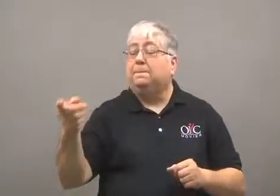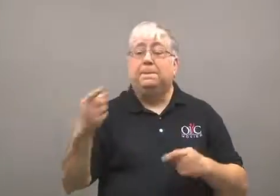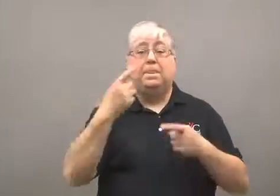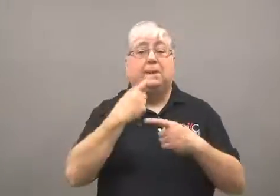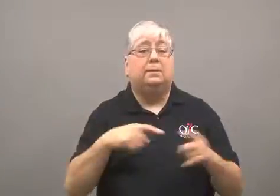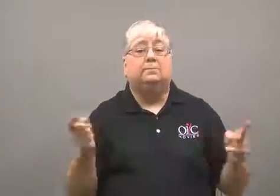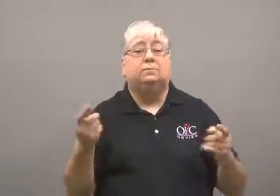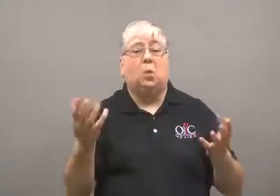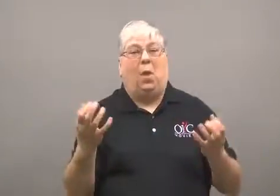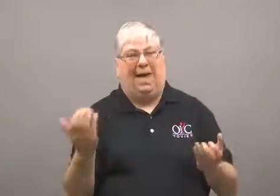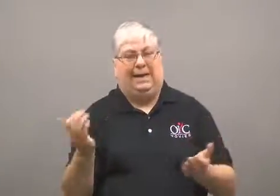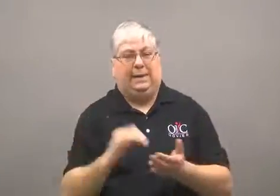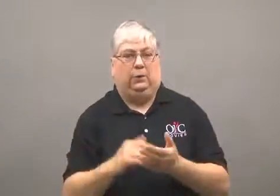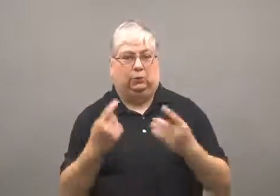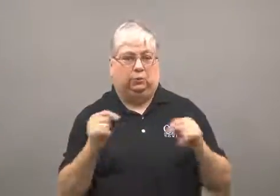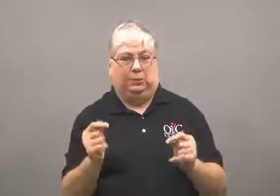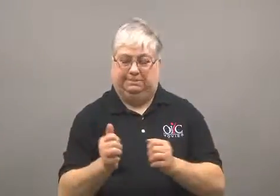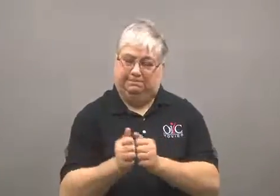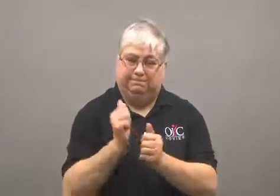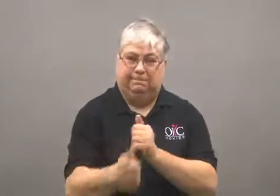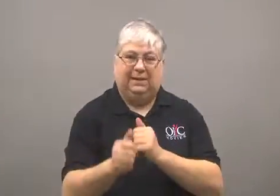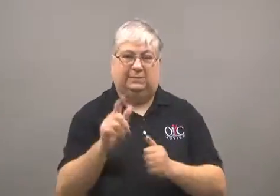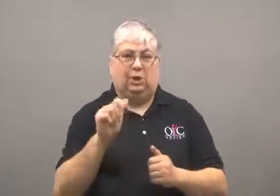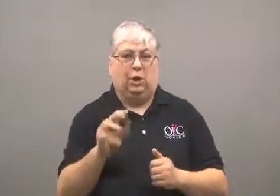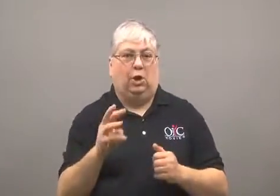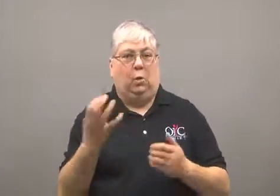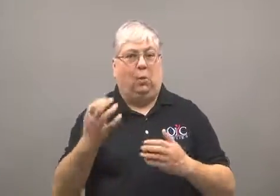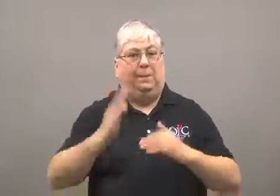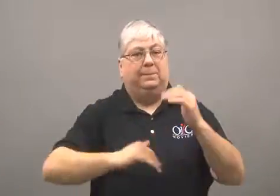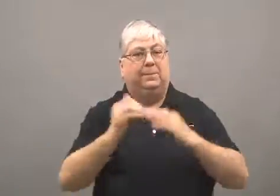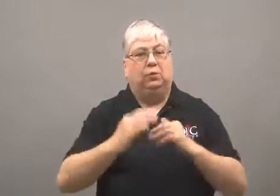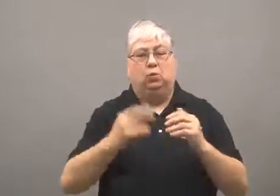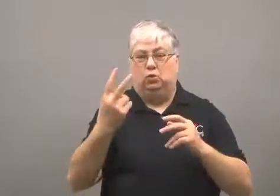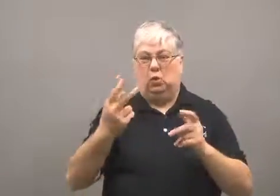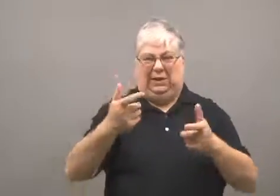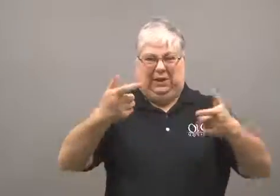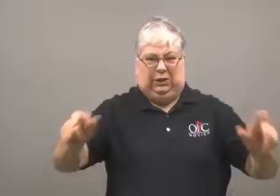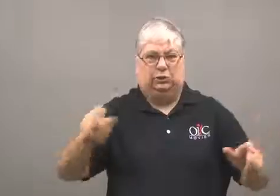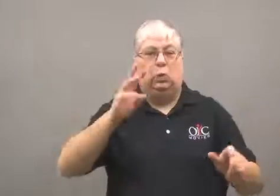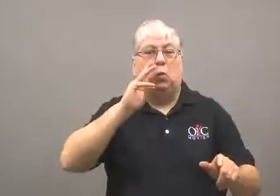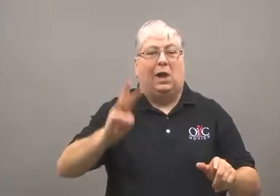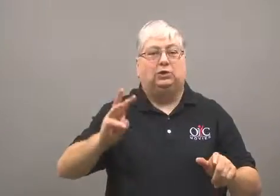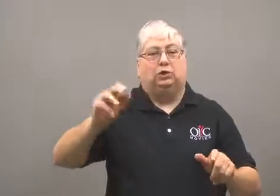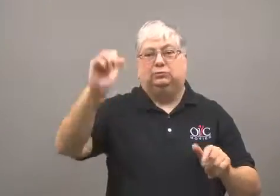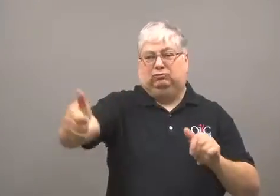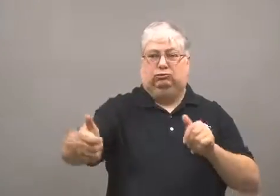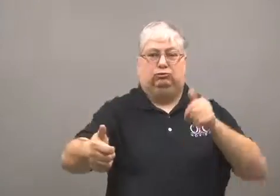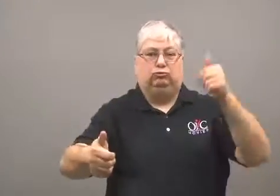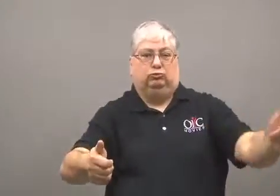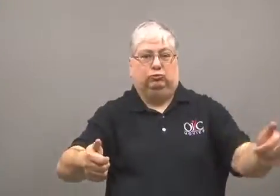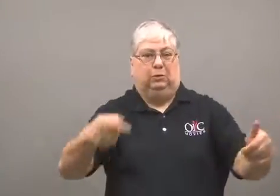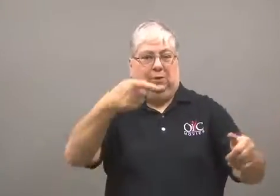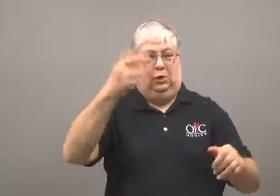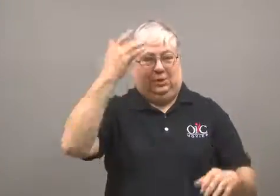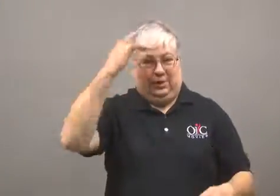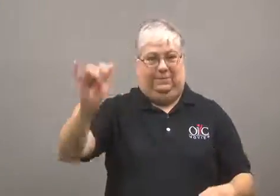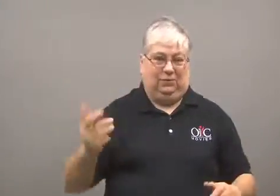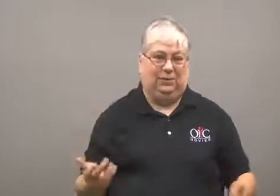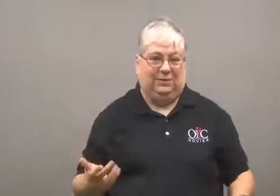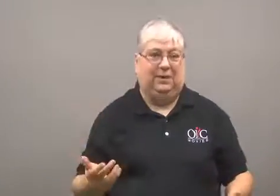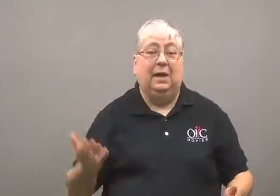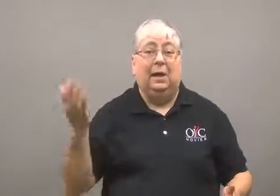announced plans to try again to pass a bill to build two large water storage facilities.